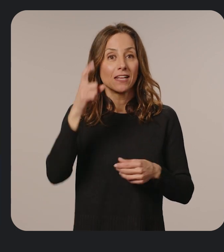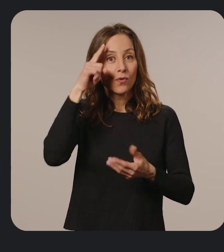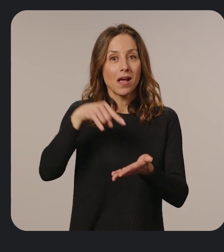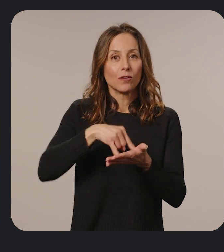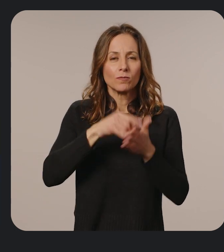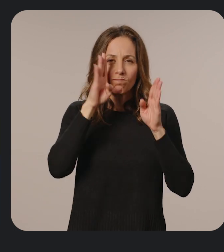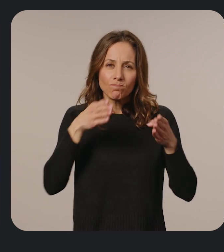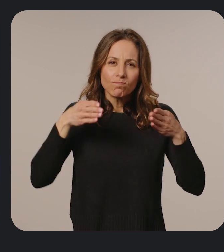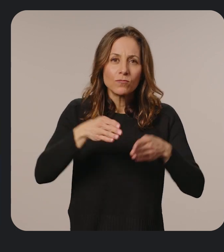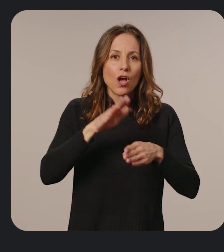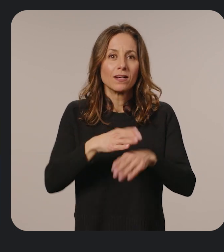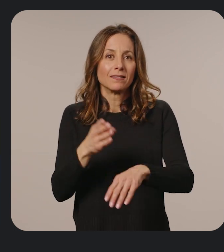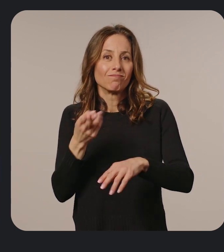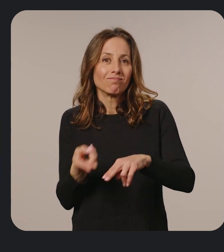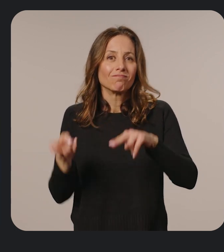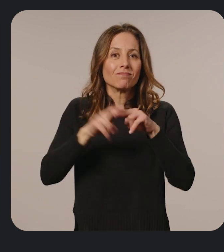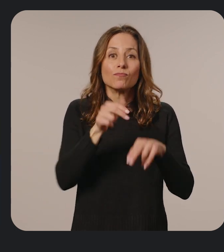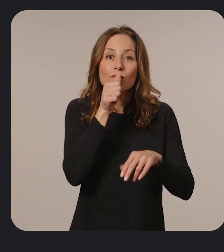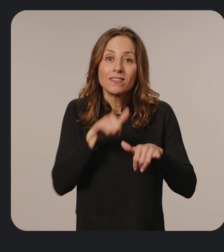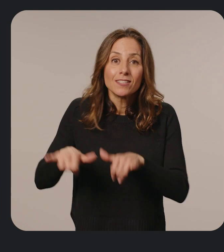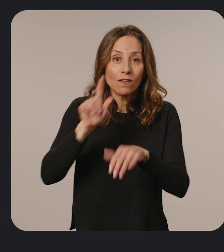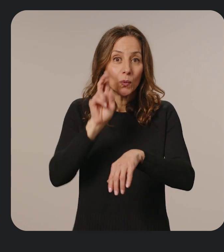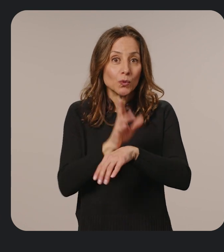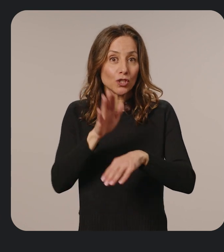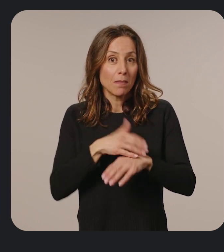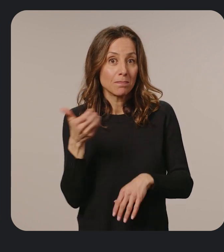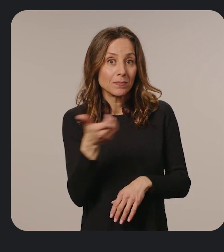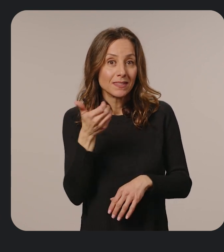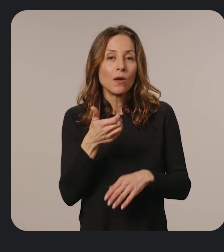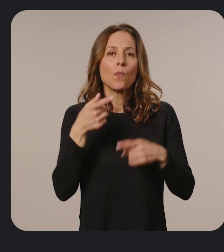Privacy Sandbox for Android has been focused on increasing the privacy standards for users